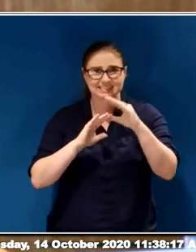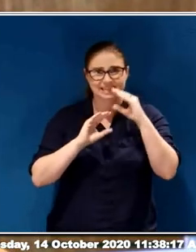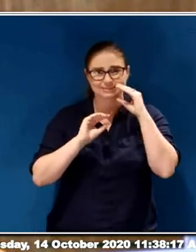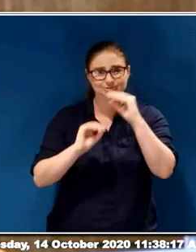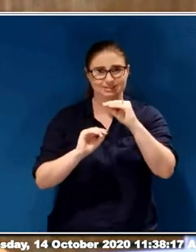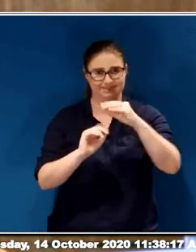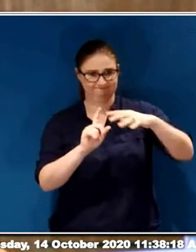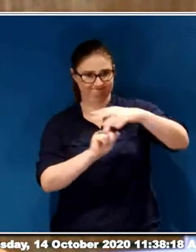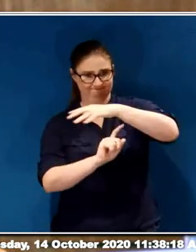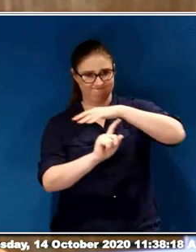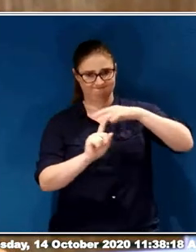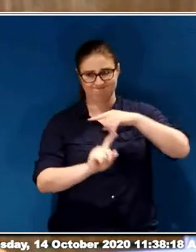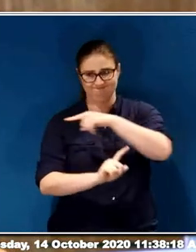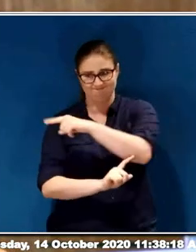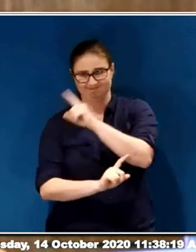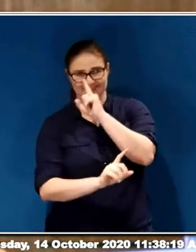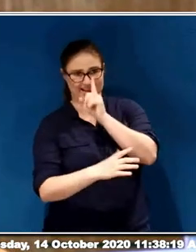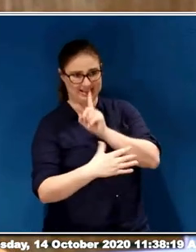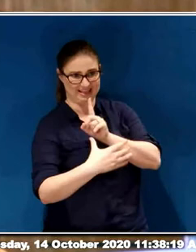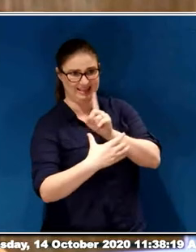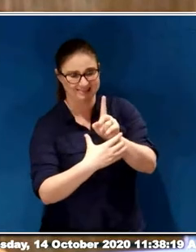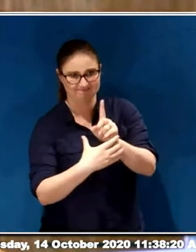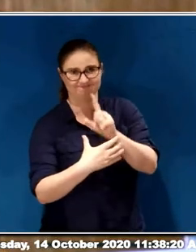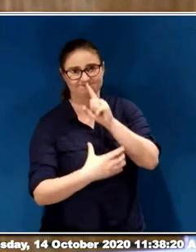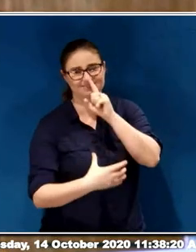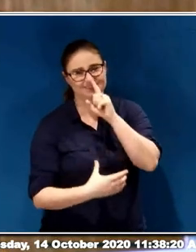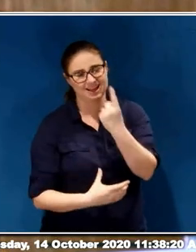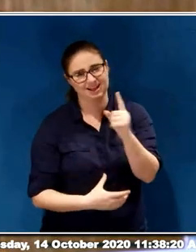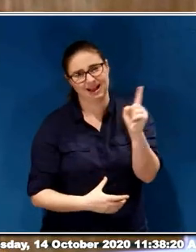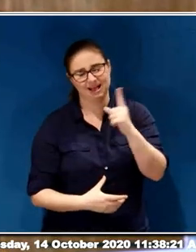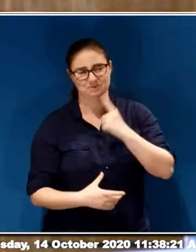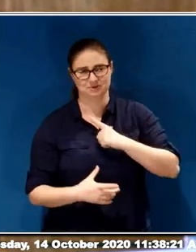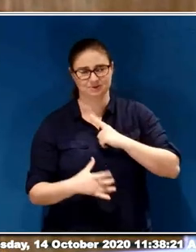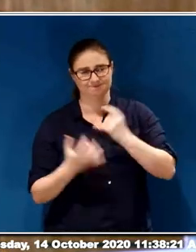Now, Commissioners, we have a pre-recorded excerpt